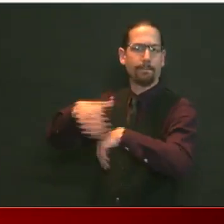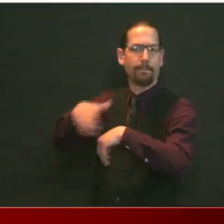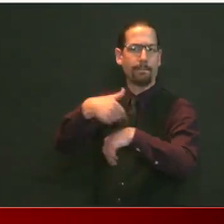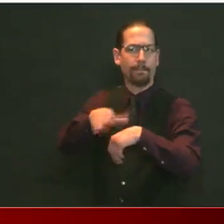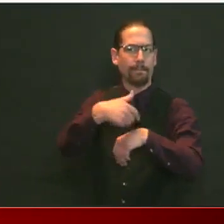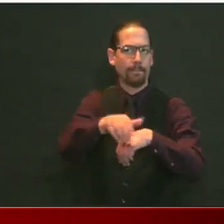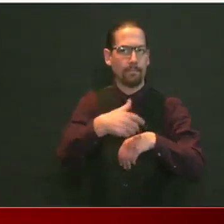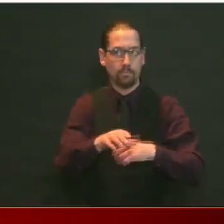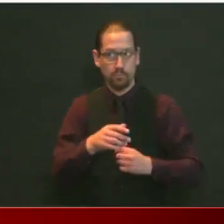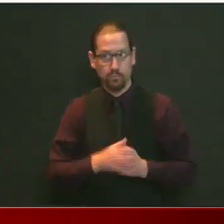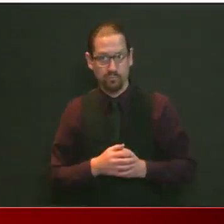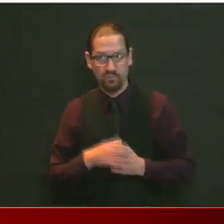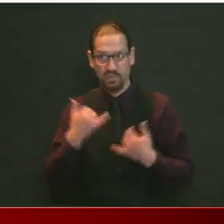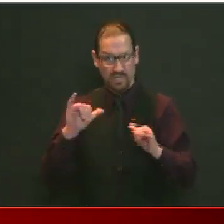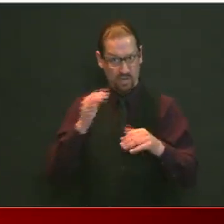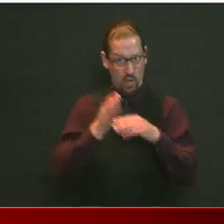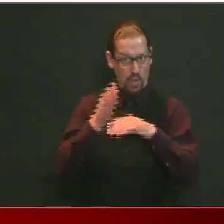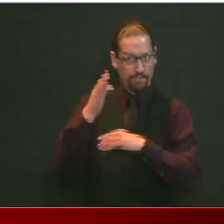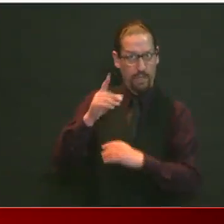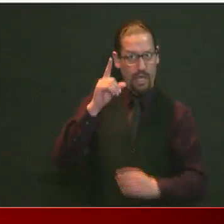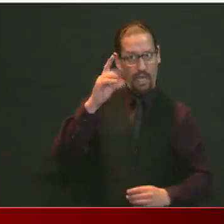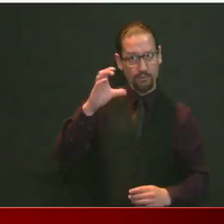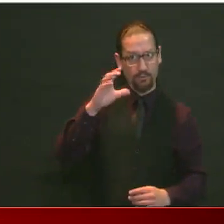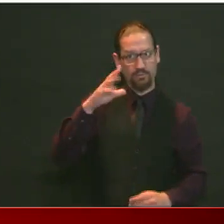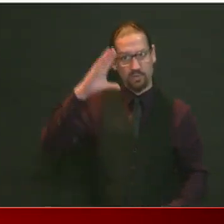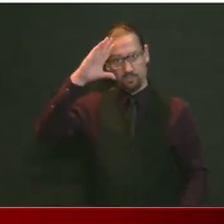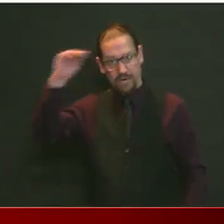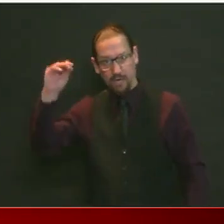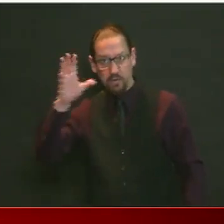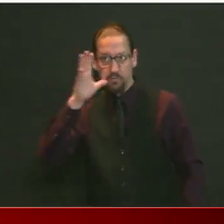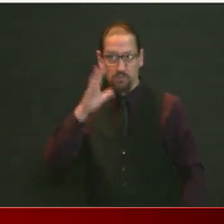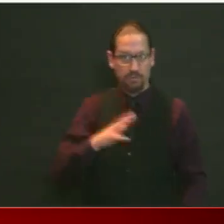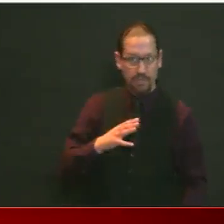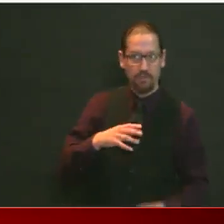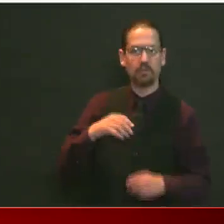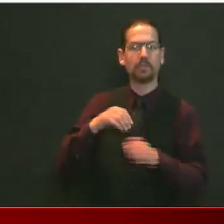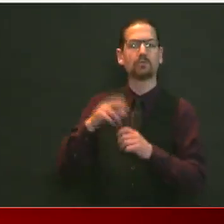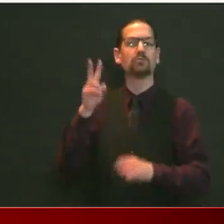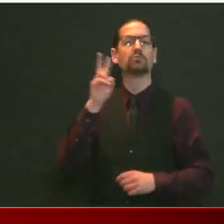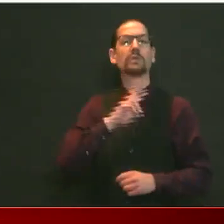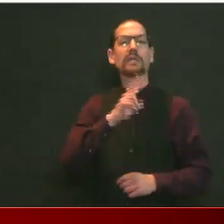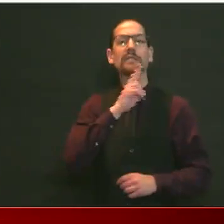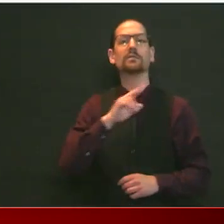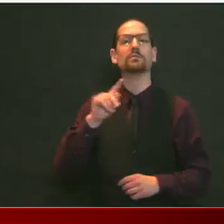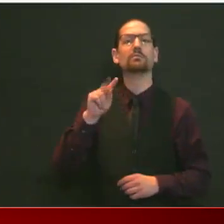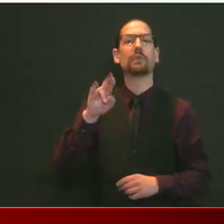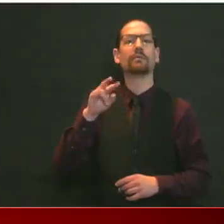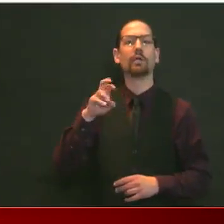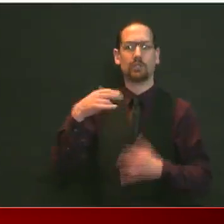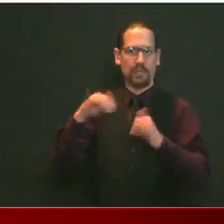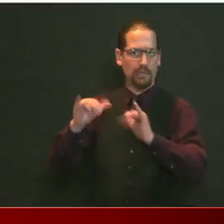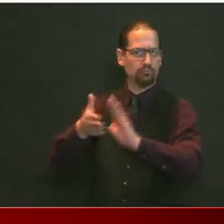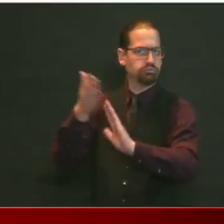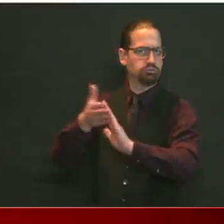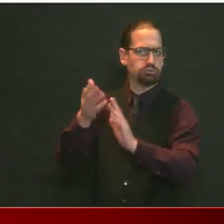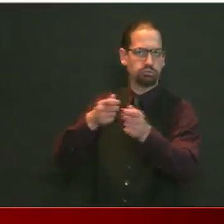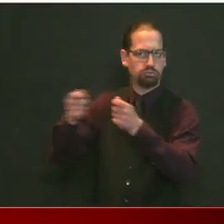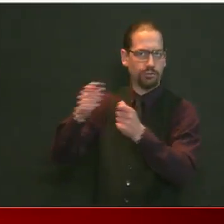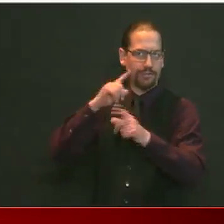TESTING. WE STILL HAVE, I THINK, OVER 100 GUARDS MEN AND WOMEN AT THE TWIN RIVER SITE EVERY DAY.